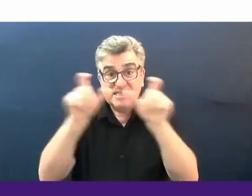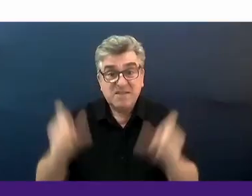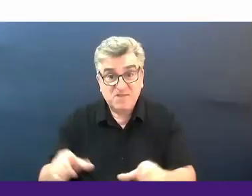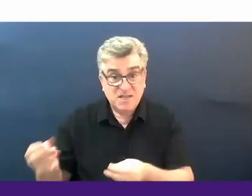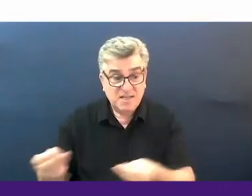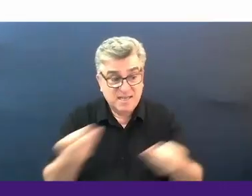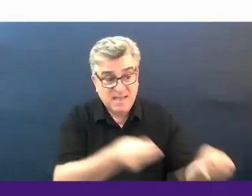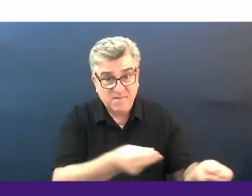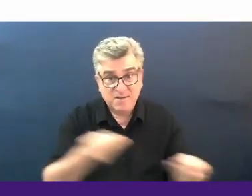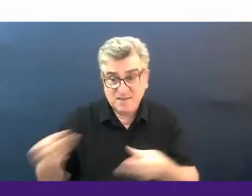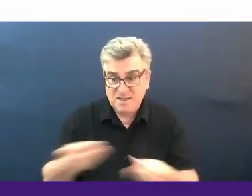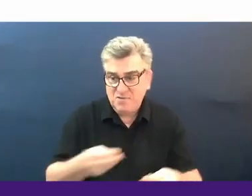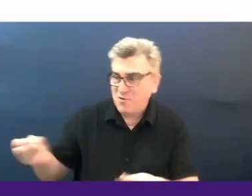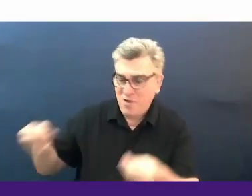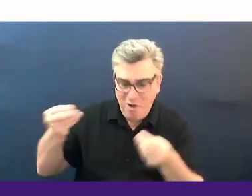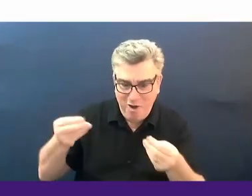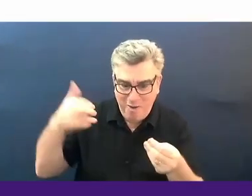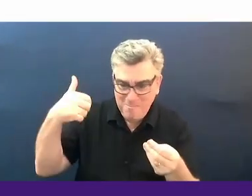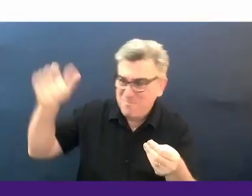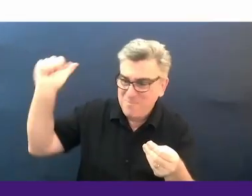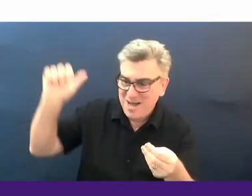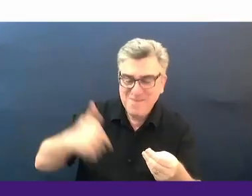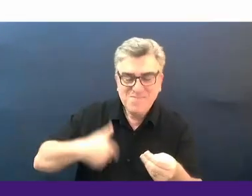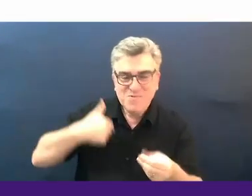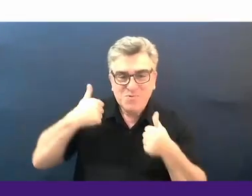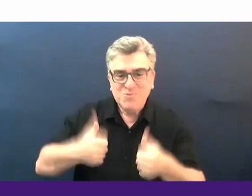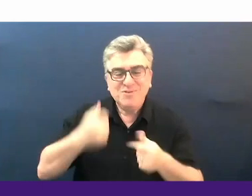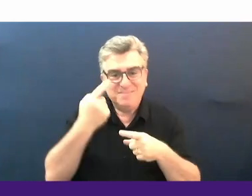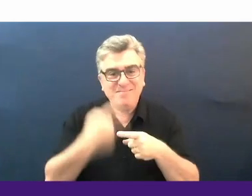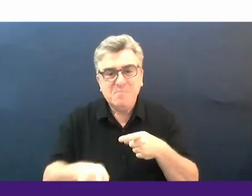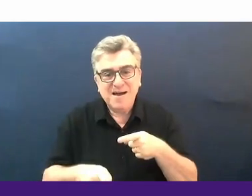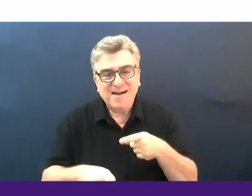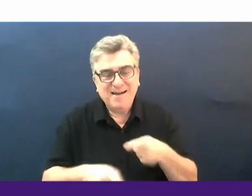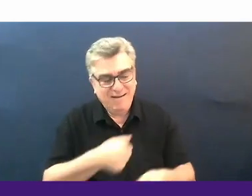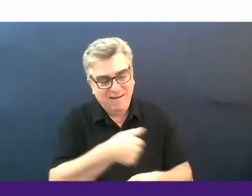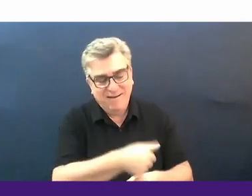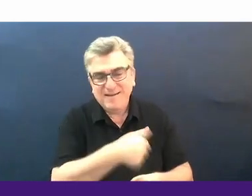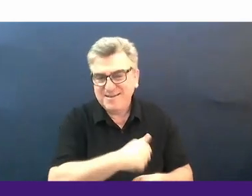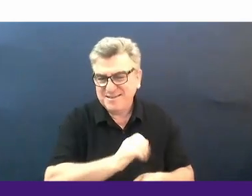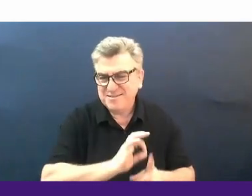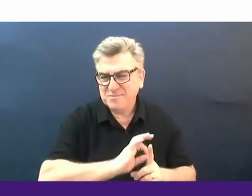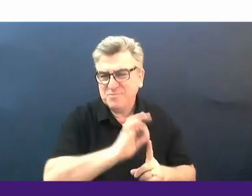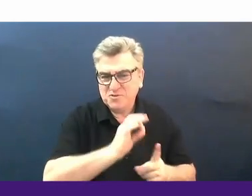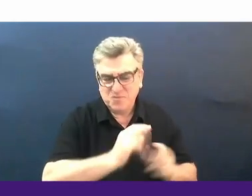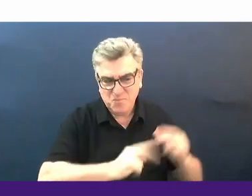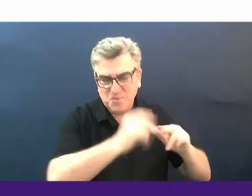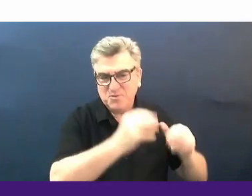confidence and really built momentum for her to then ask us whether we could take bloods for her.